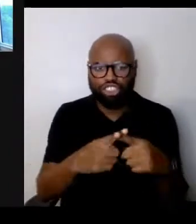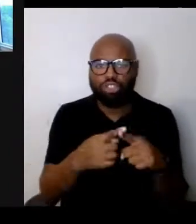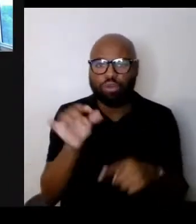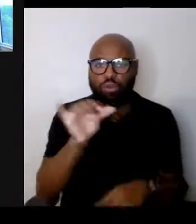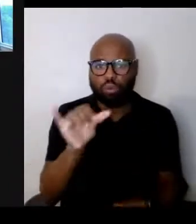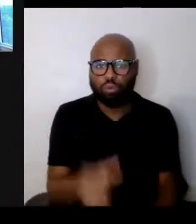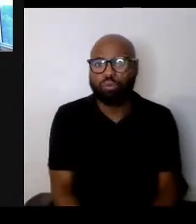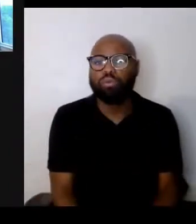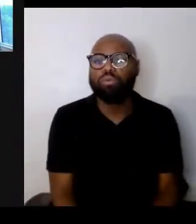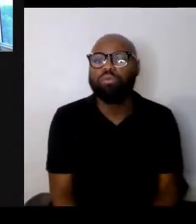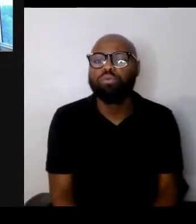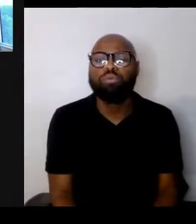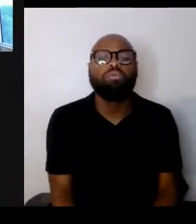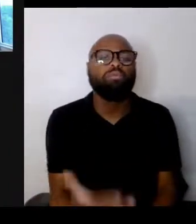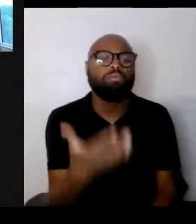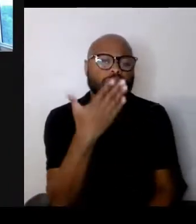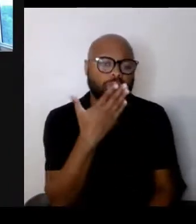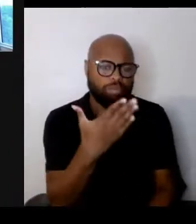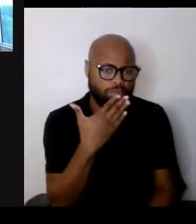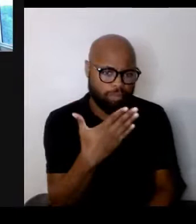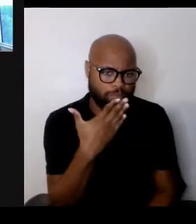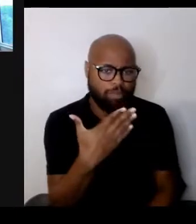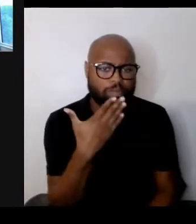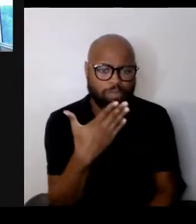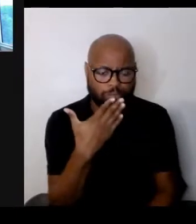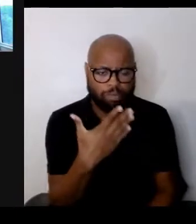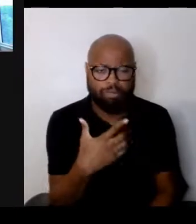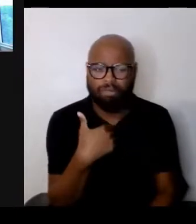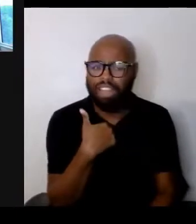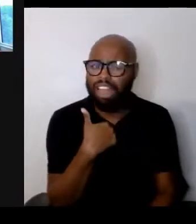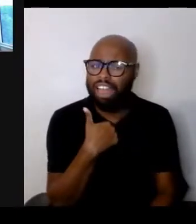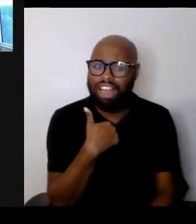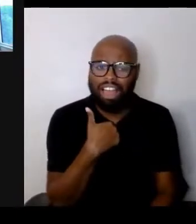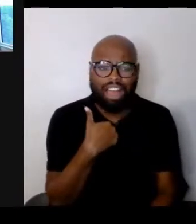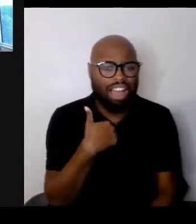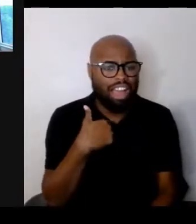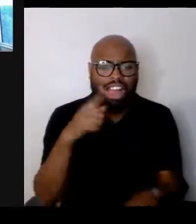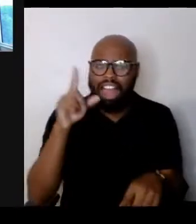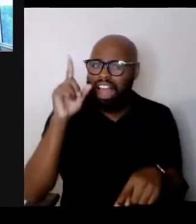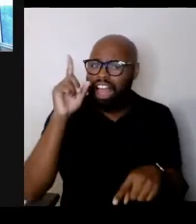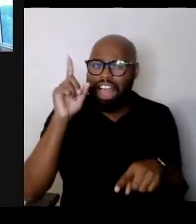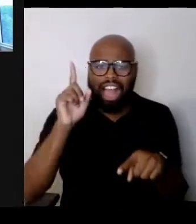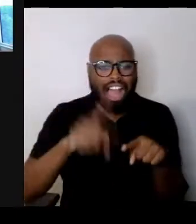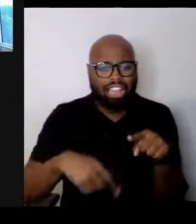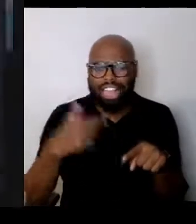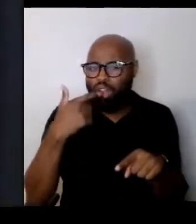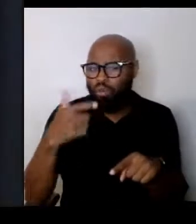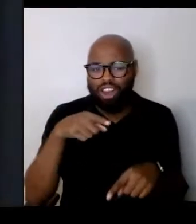I cannot, I will not be able to watch, this documentary and the reason being,